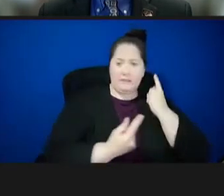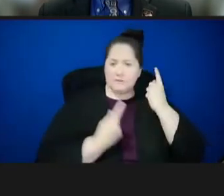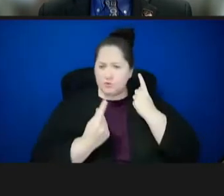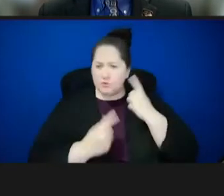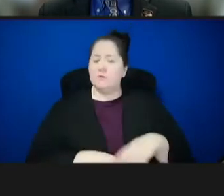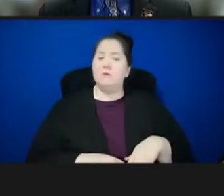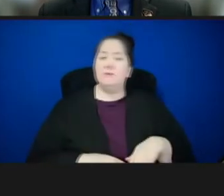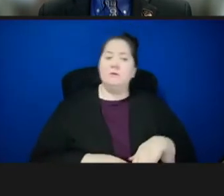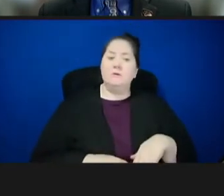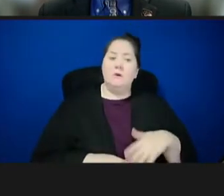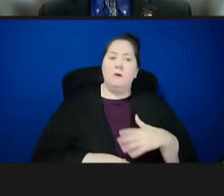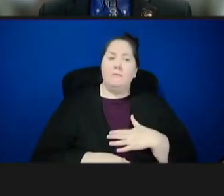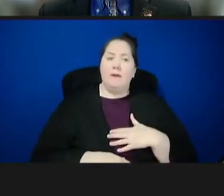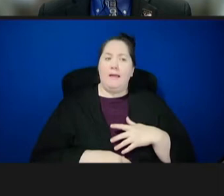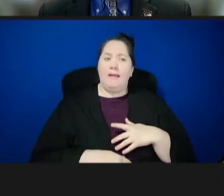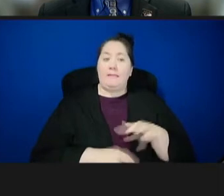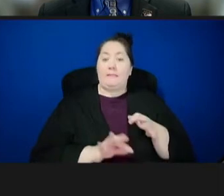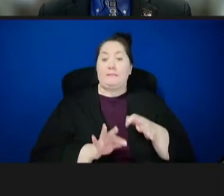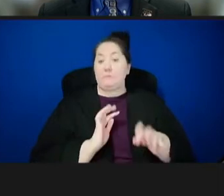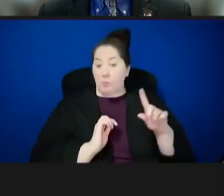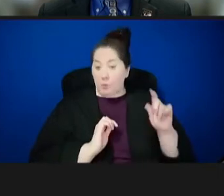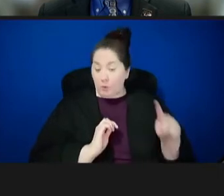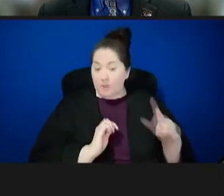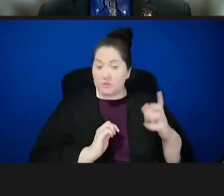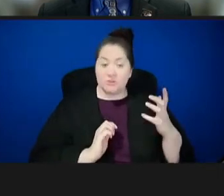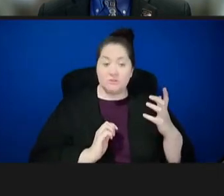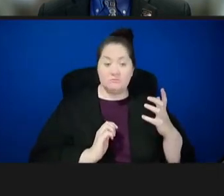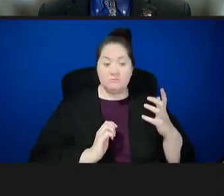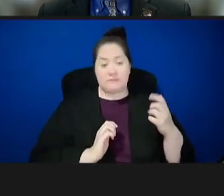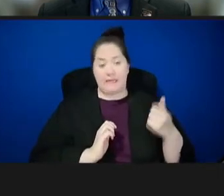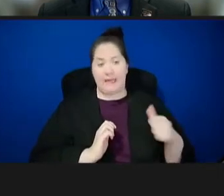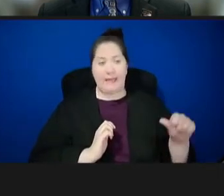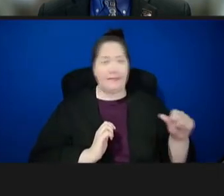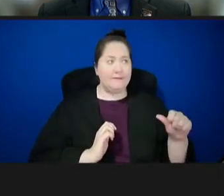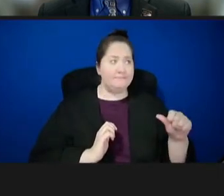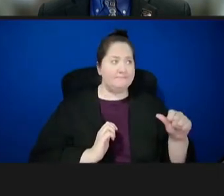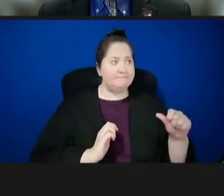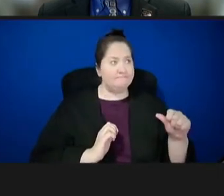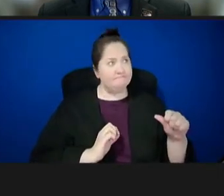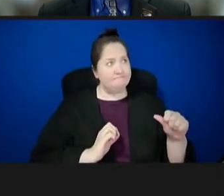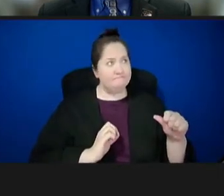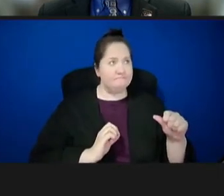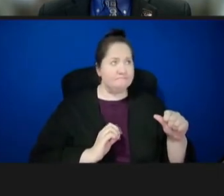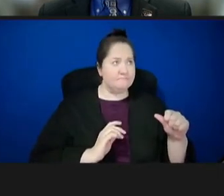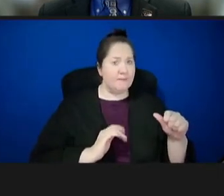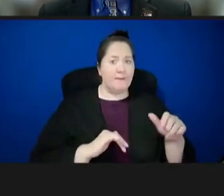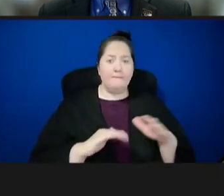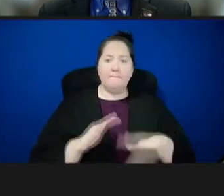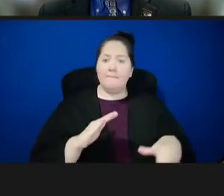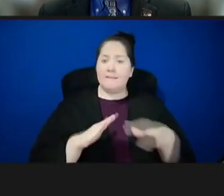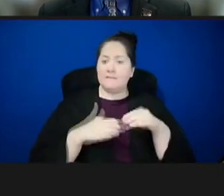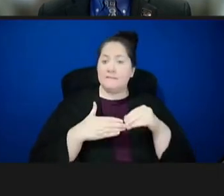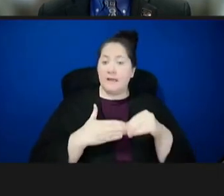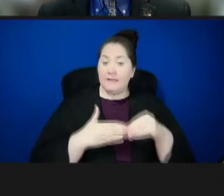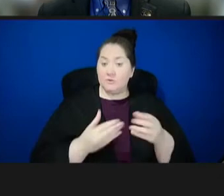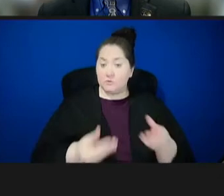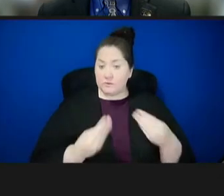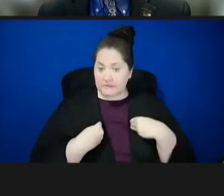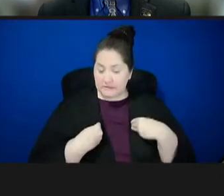my kind of simple question is, are there any basic guidance you can give us in terms of